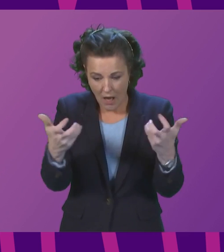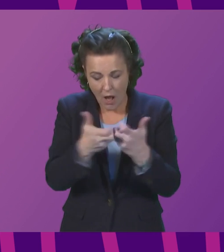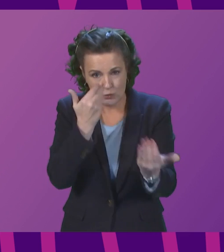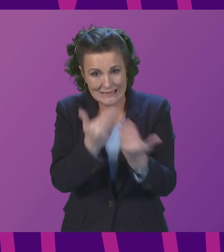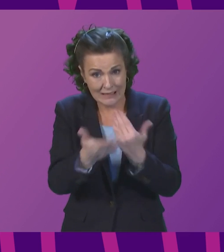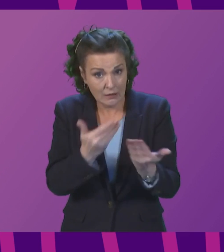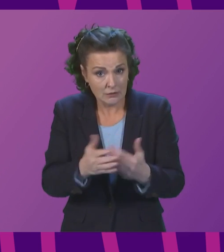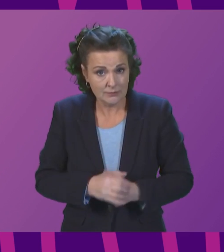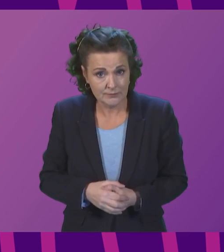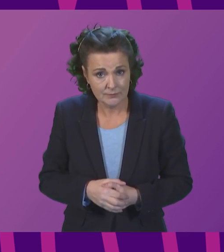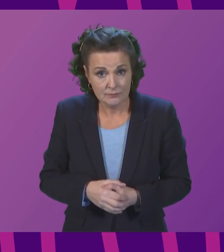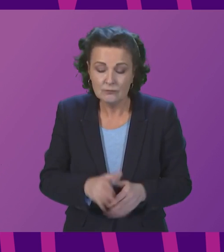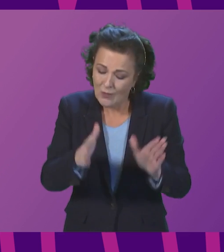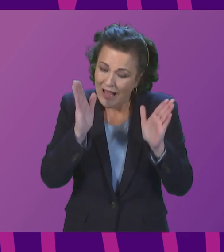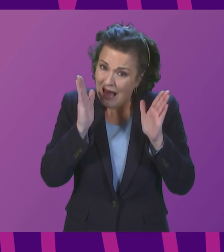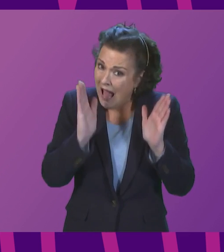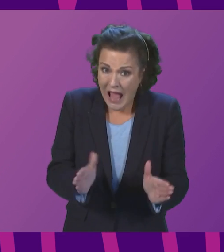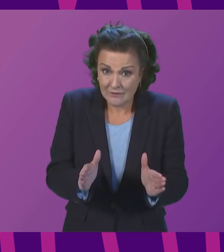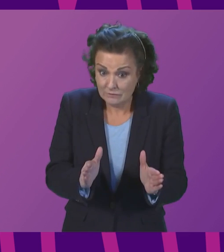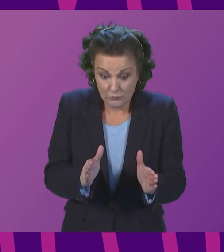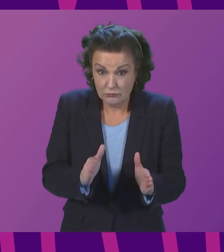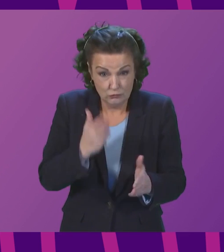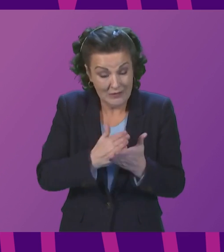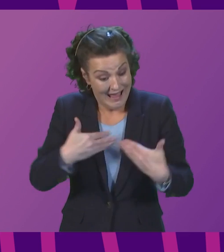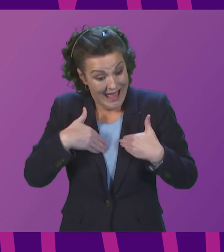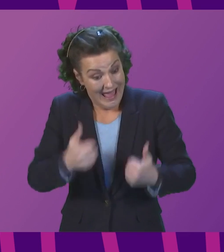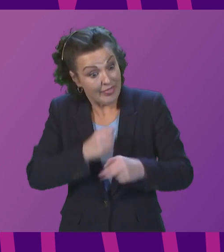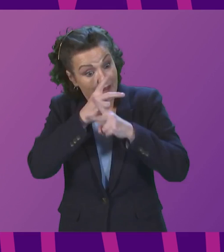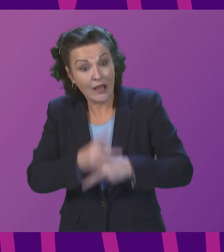It requires steps to be taken across the whole health and care system.